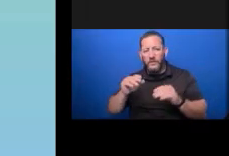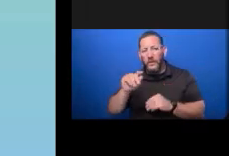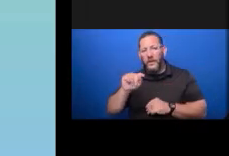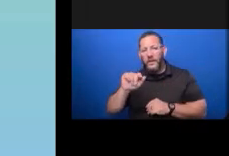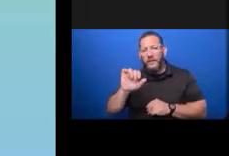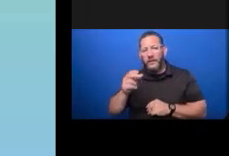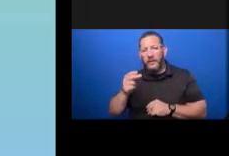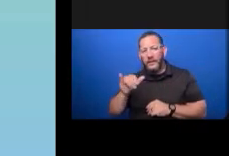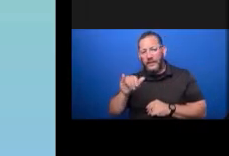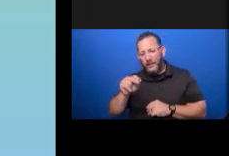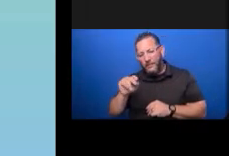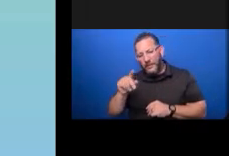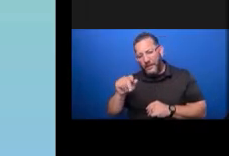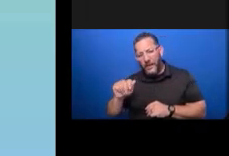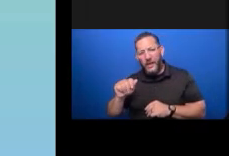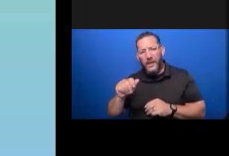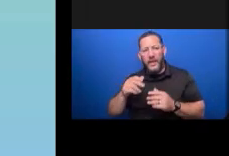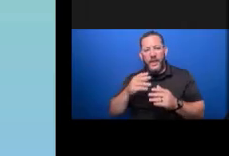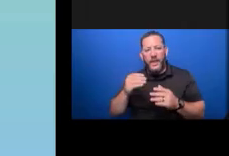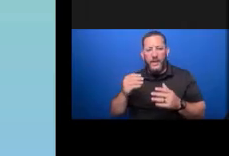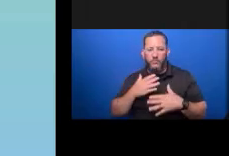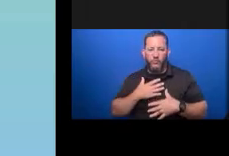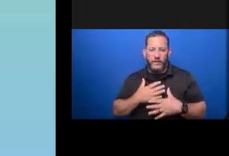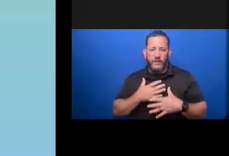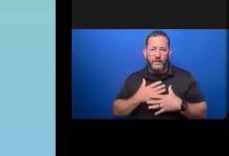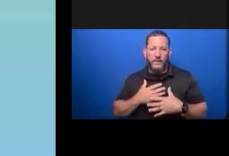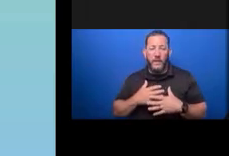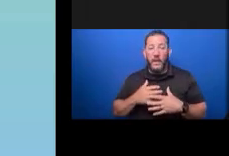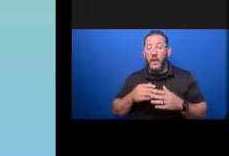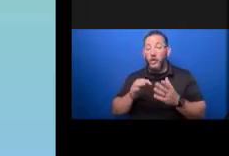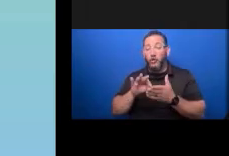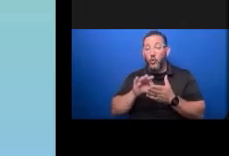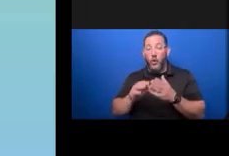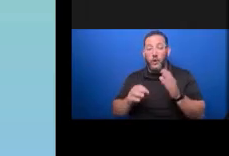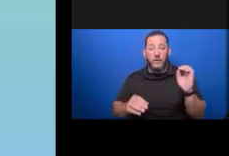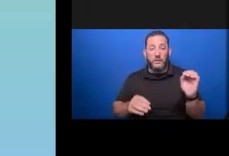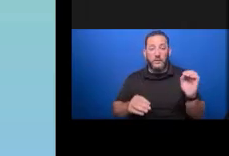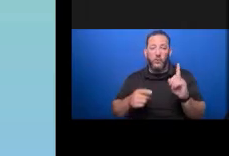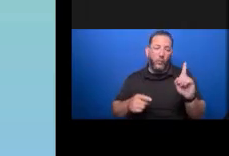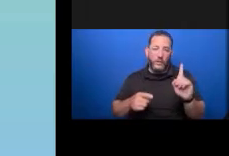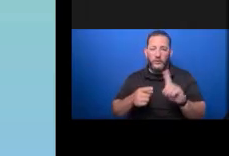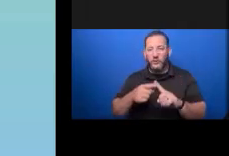of breathing, and then the scores are from zero to 1010. indicates the child can engage in those developmental